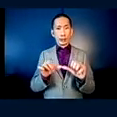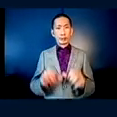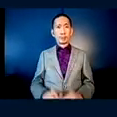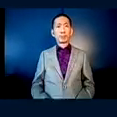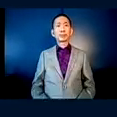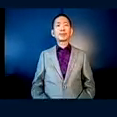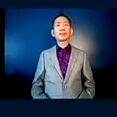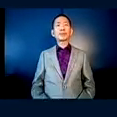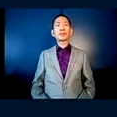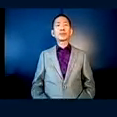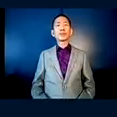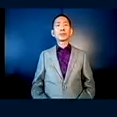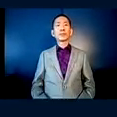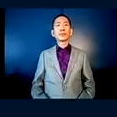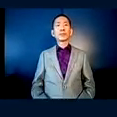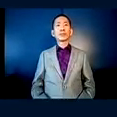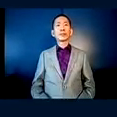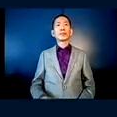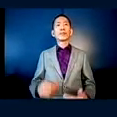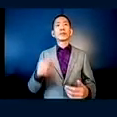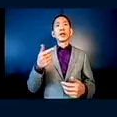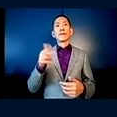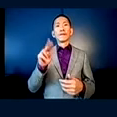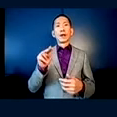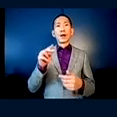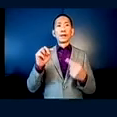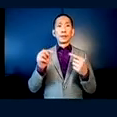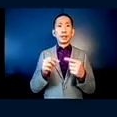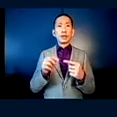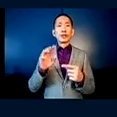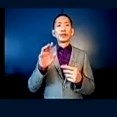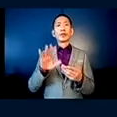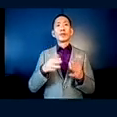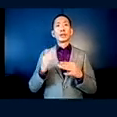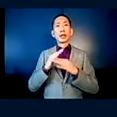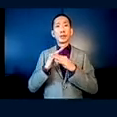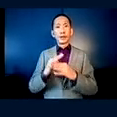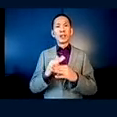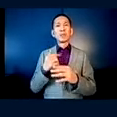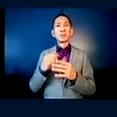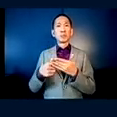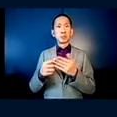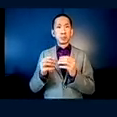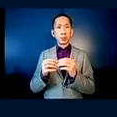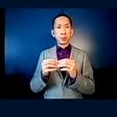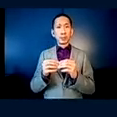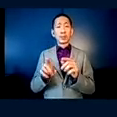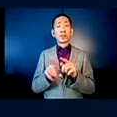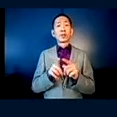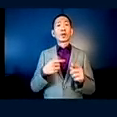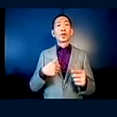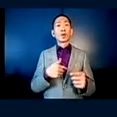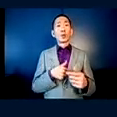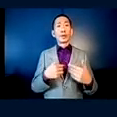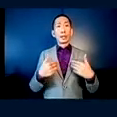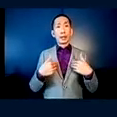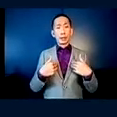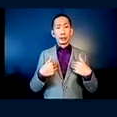TRADITIONALLY BIOMEDICAL AREAS. I'LL SPEND A LITTLE BIT MORE TIME TALKING ABOUT INJURY AND MORTALITY PREVENTION IN A